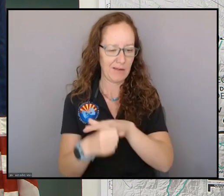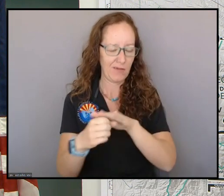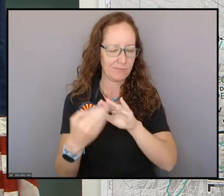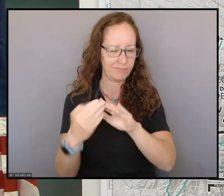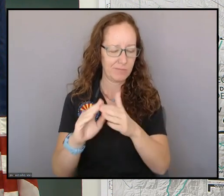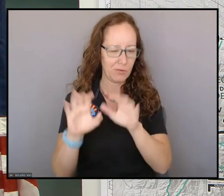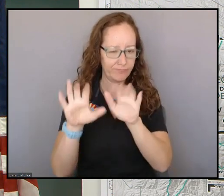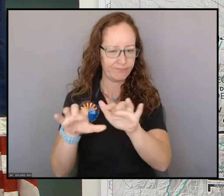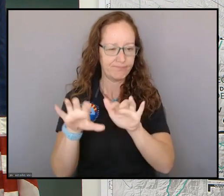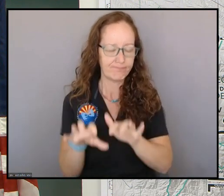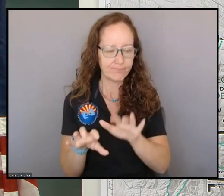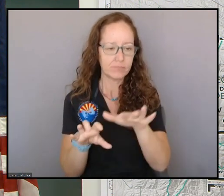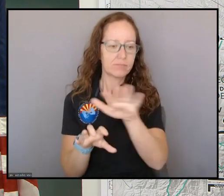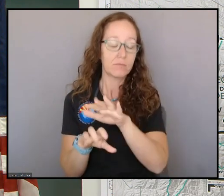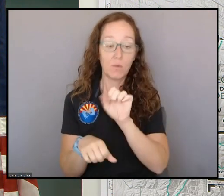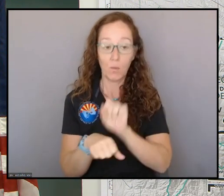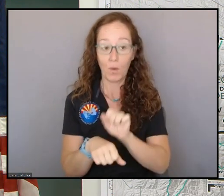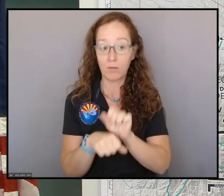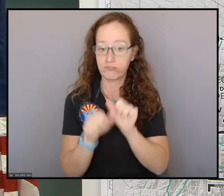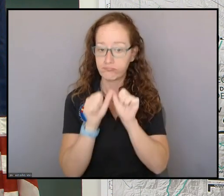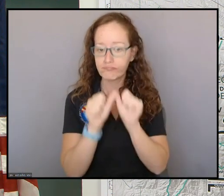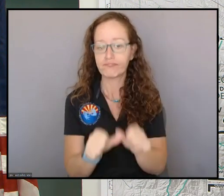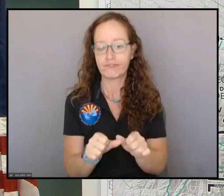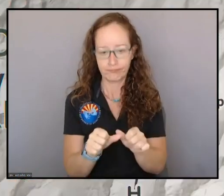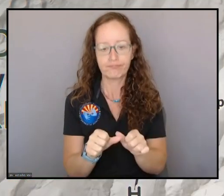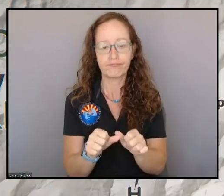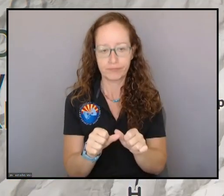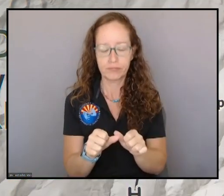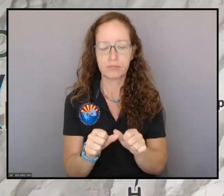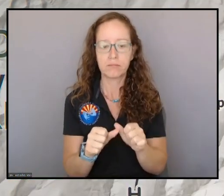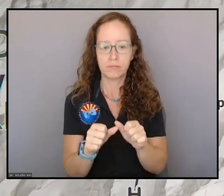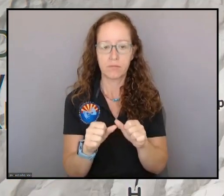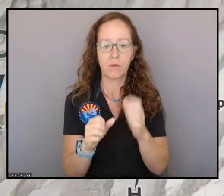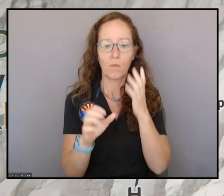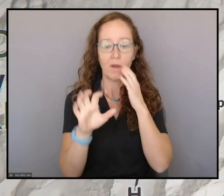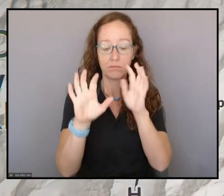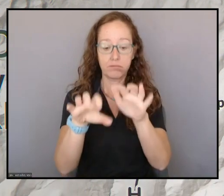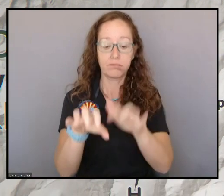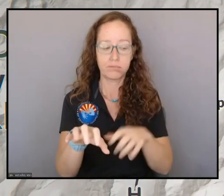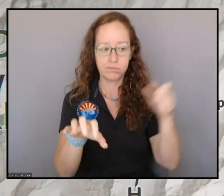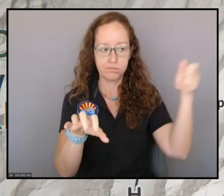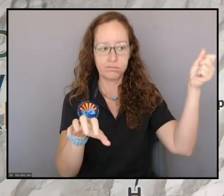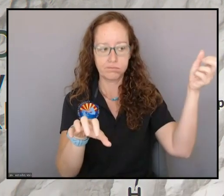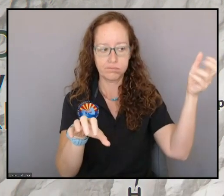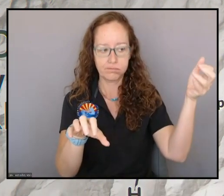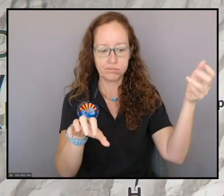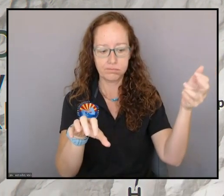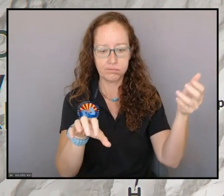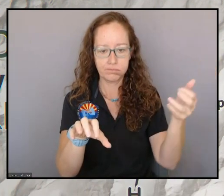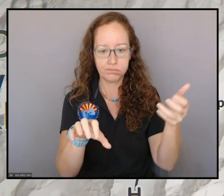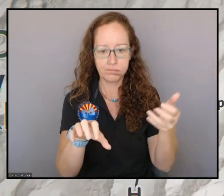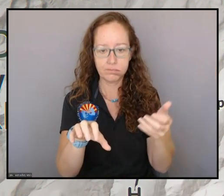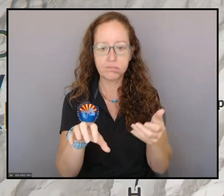is continuing up there as the fire is back down behind the structures in that area. We still have crews, engines, and